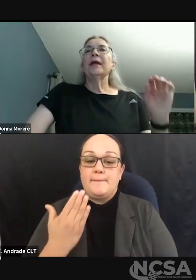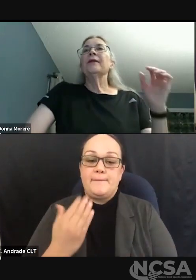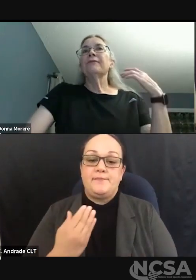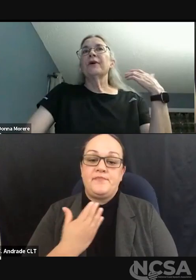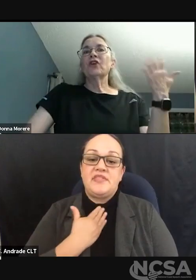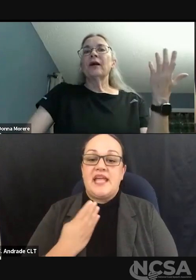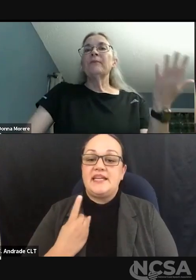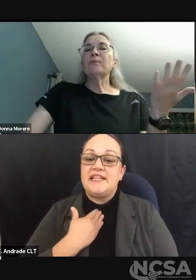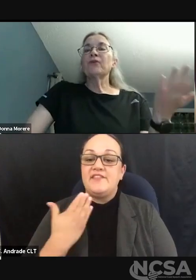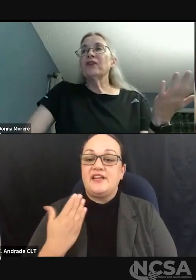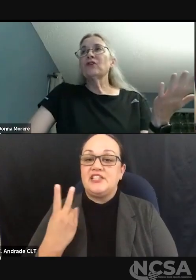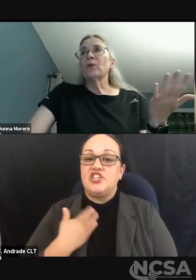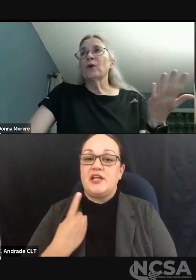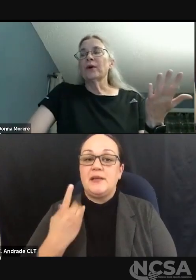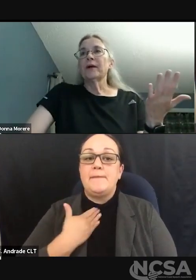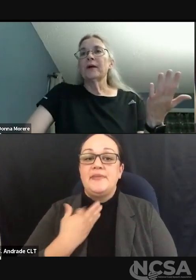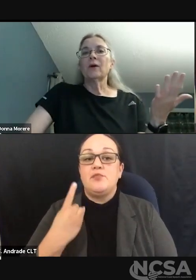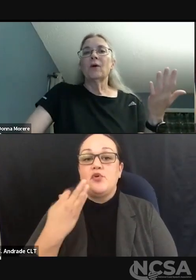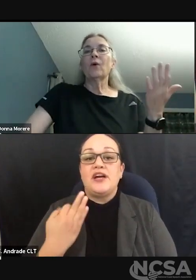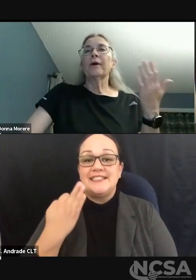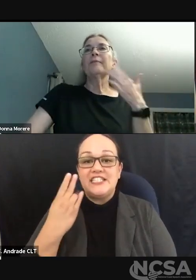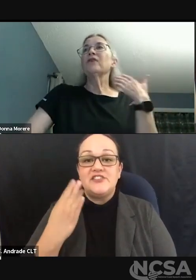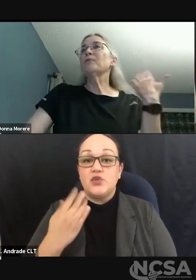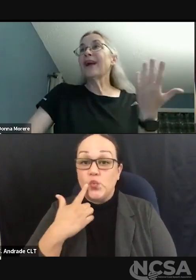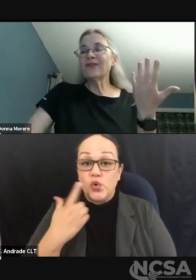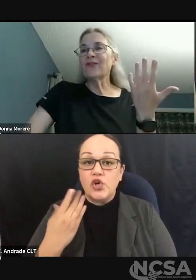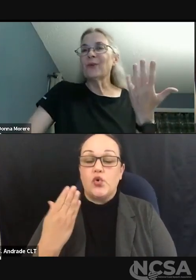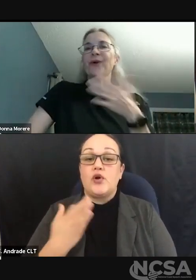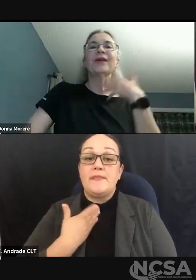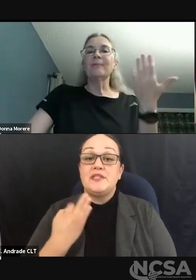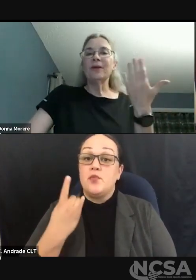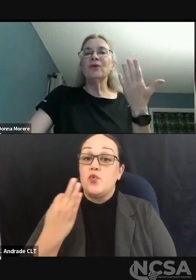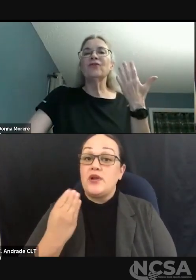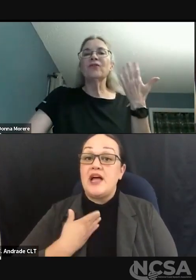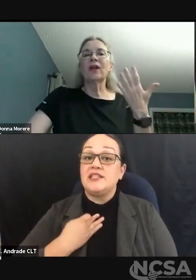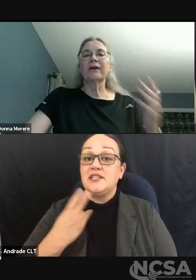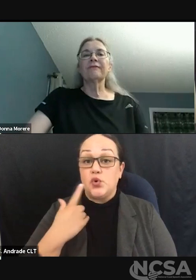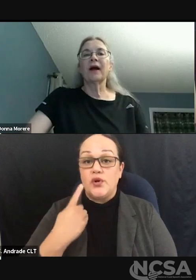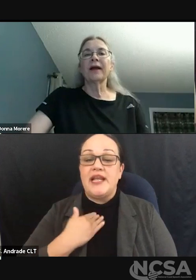and if a child misperceives a word or mispronounces the word, it can be used to clarify